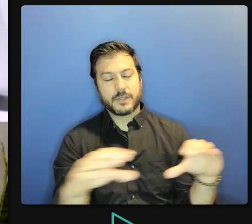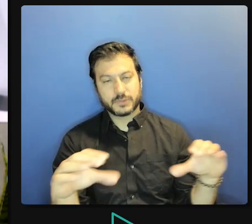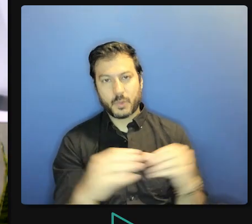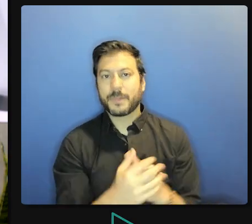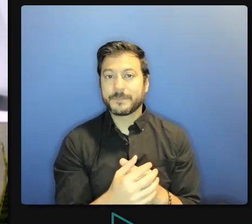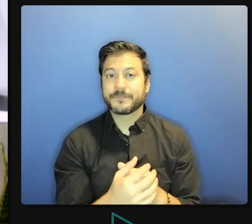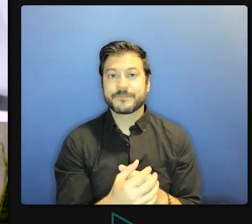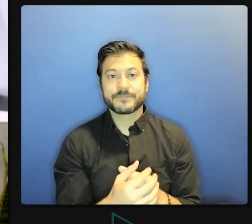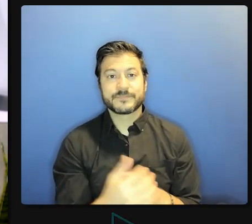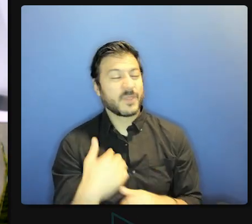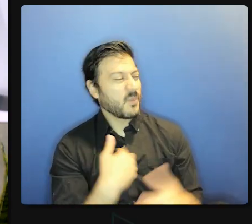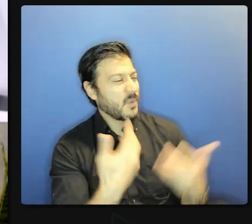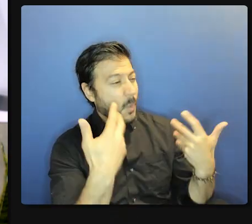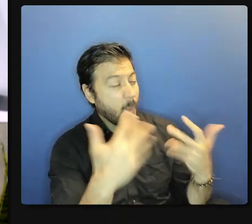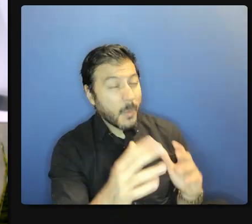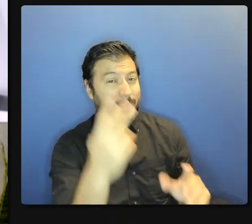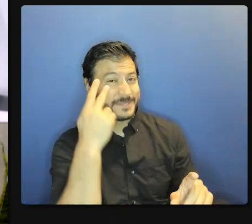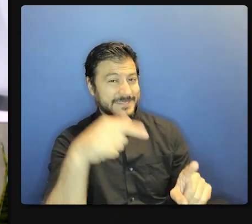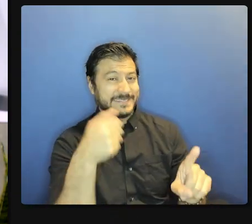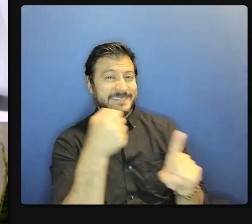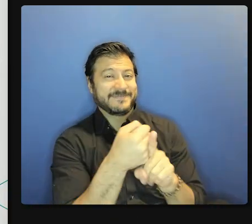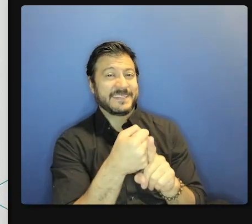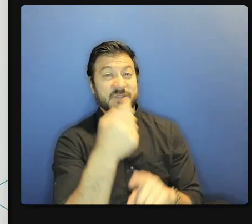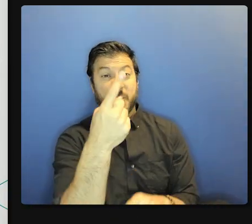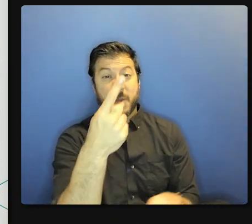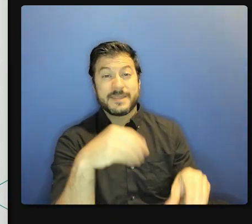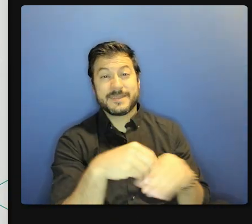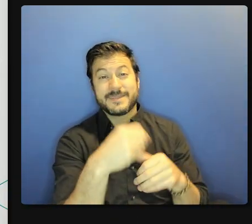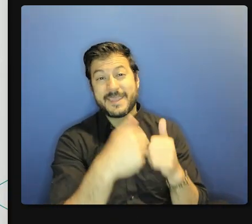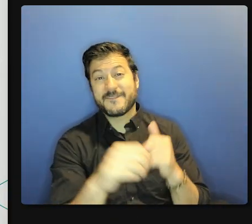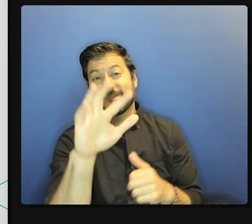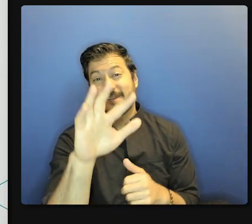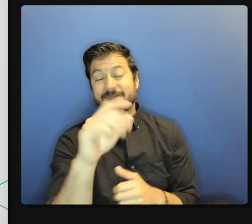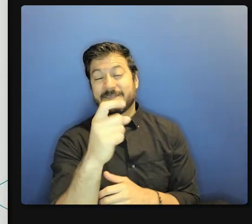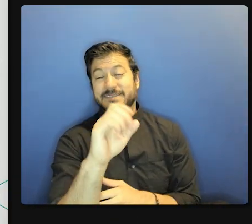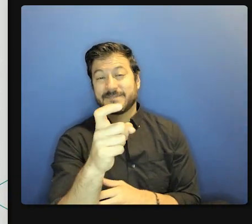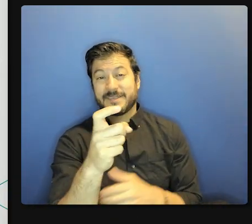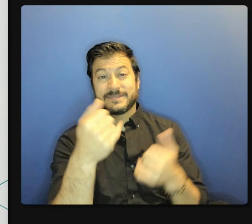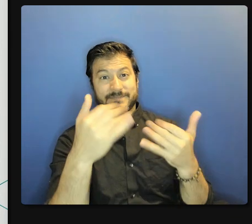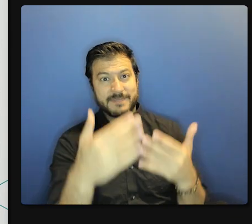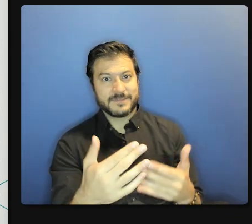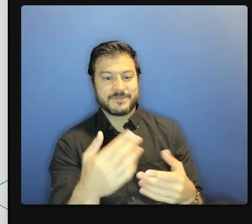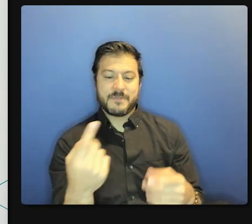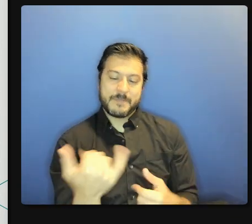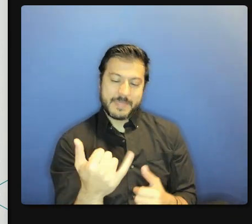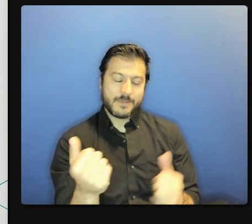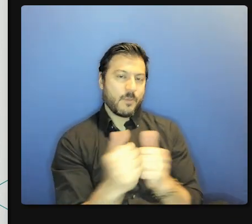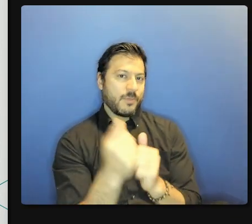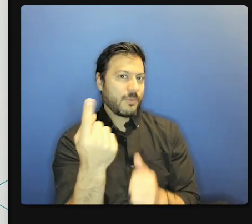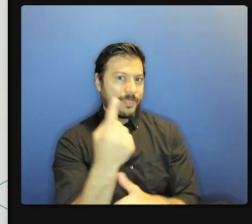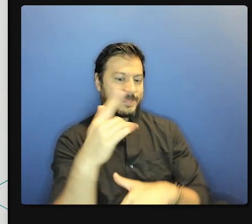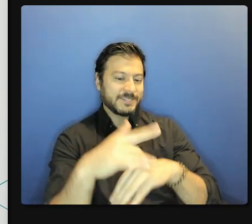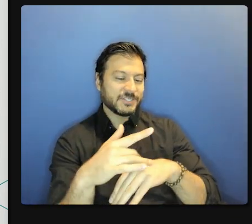We're already seeing this impact. One in five of our xCloud players exclusively plays with touch.